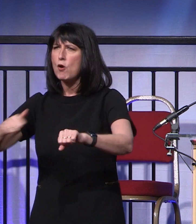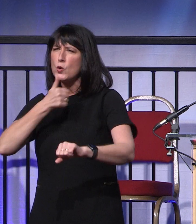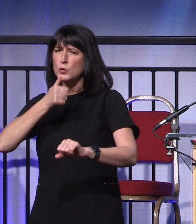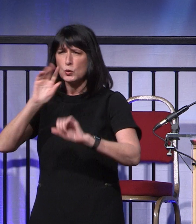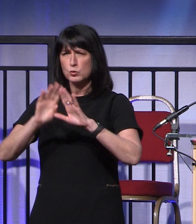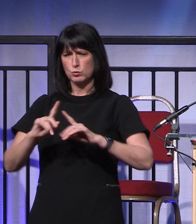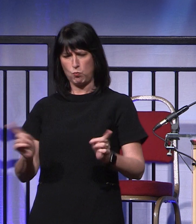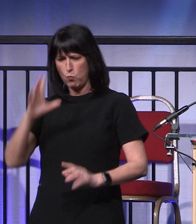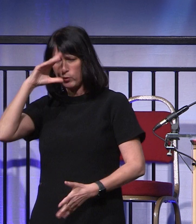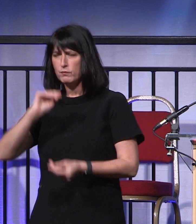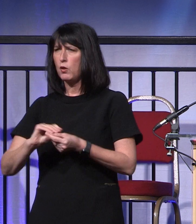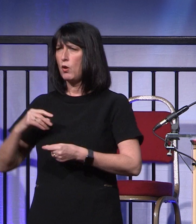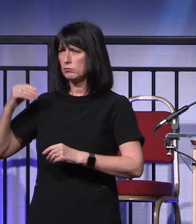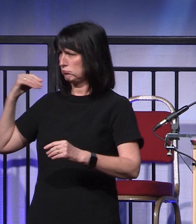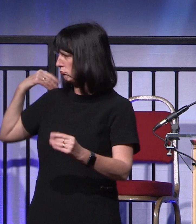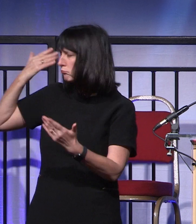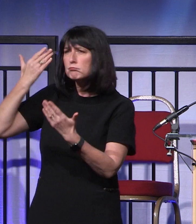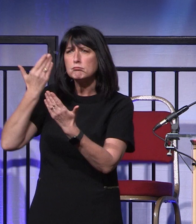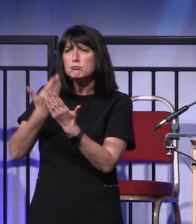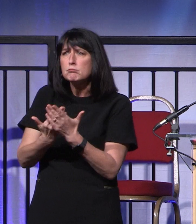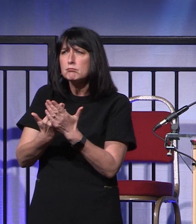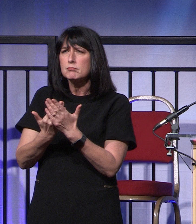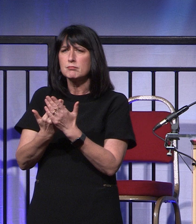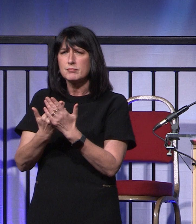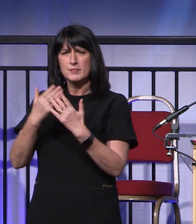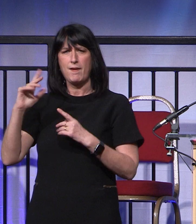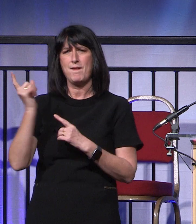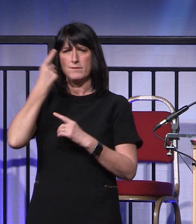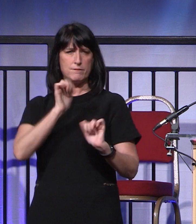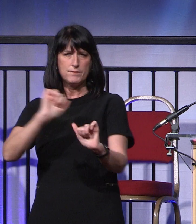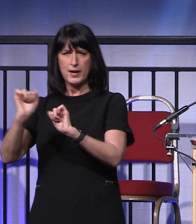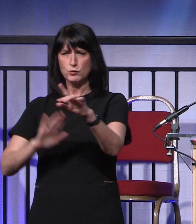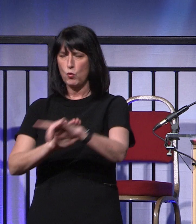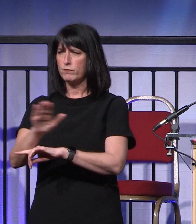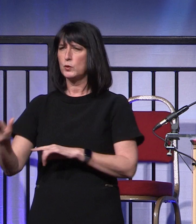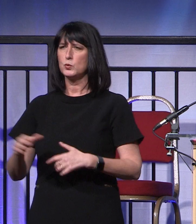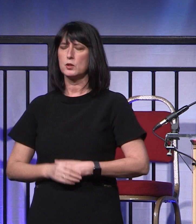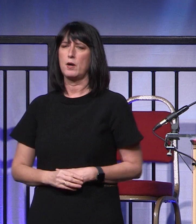out your future make the absolute best of the strong foundations that you have